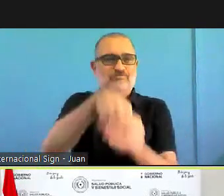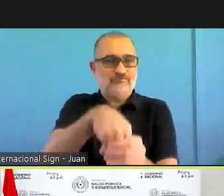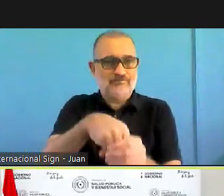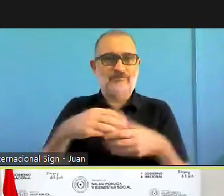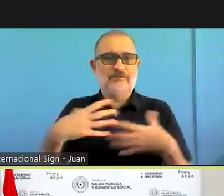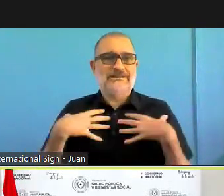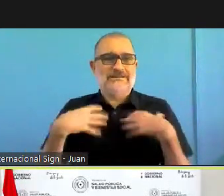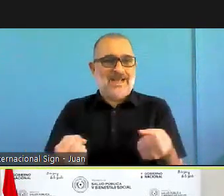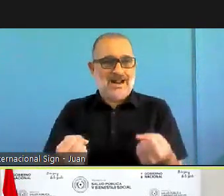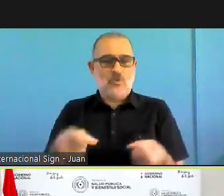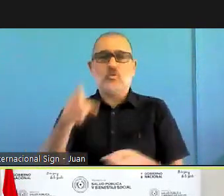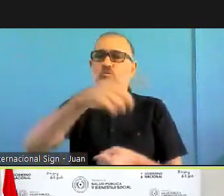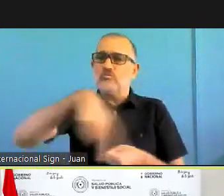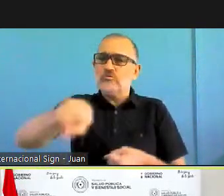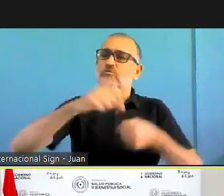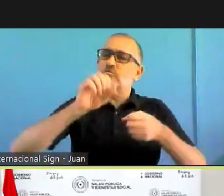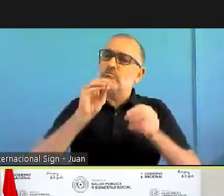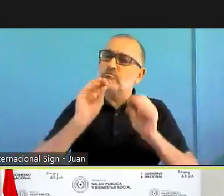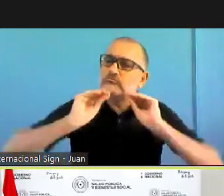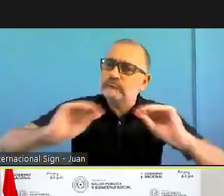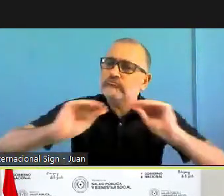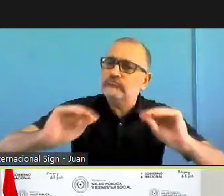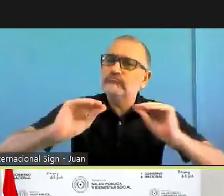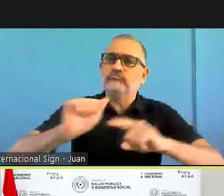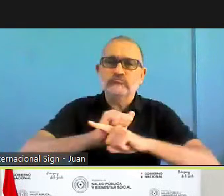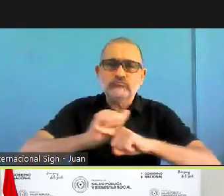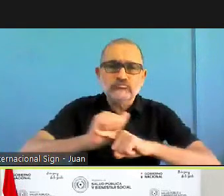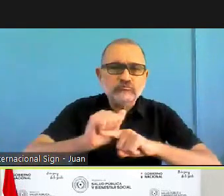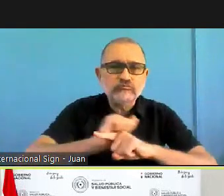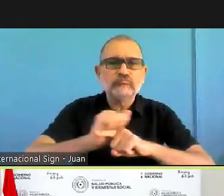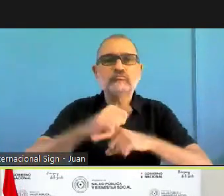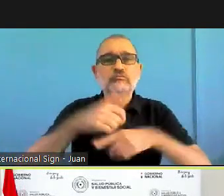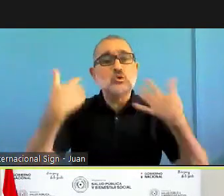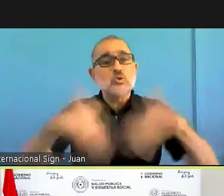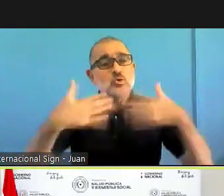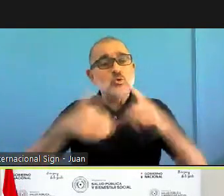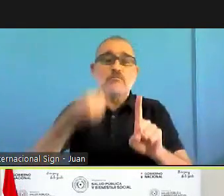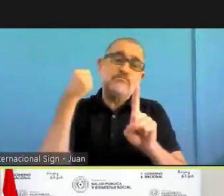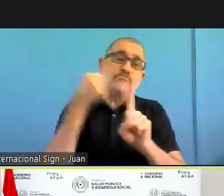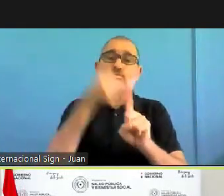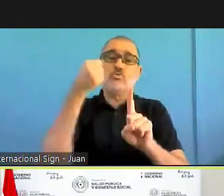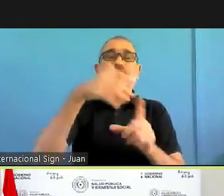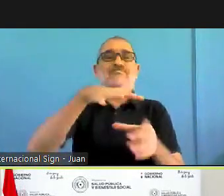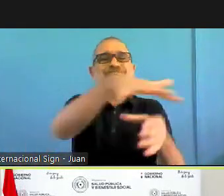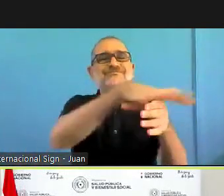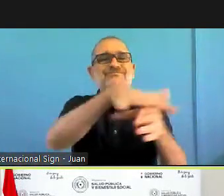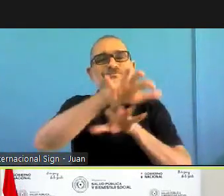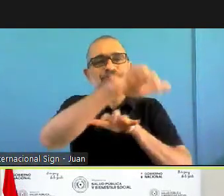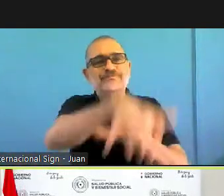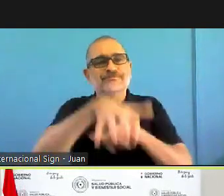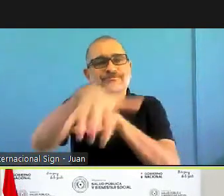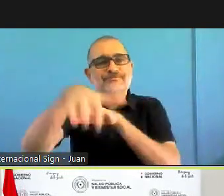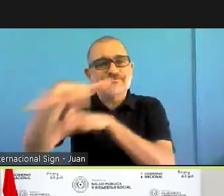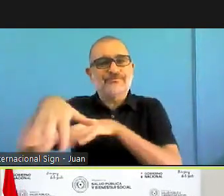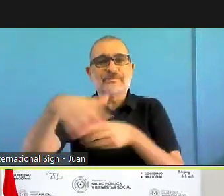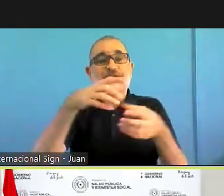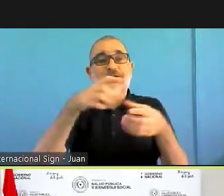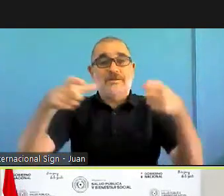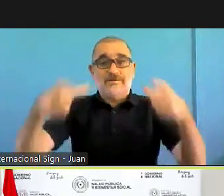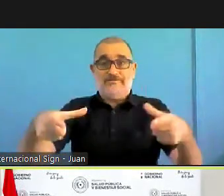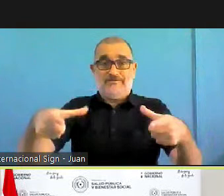and in the peri-urban areas, where we've seen the main impact of the